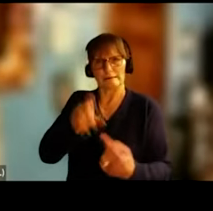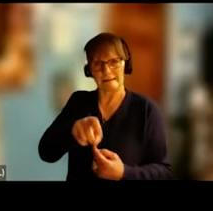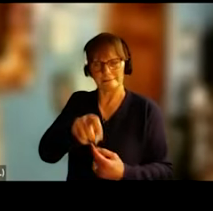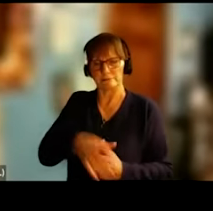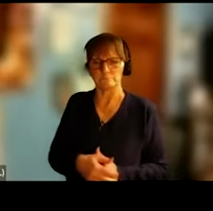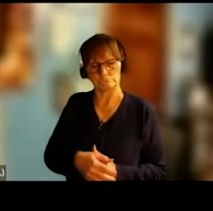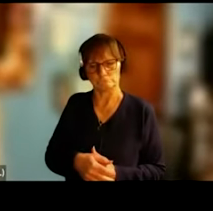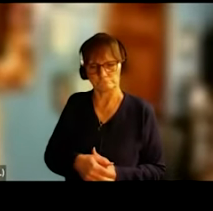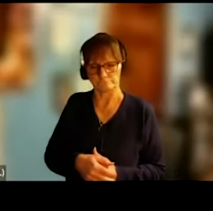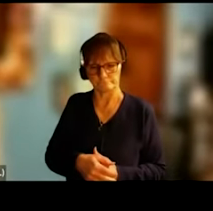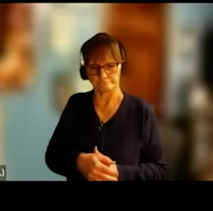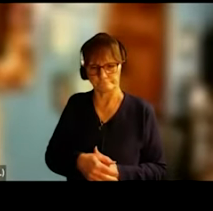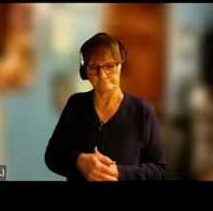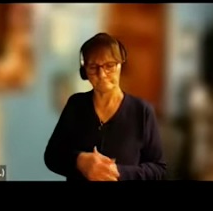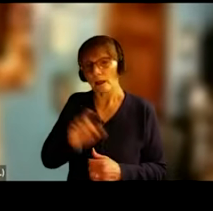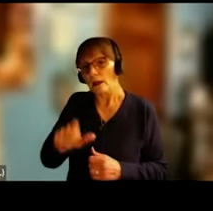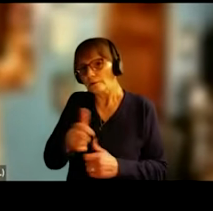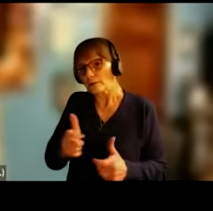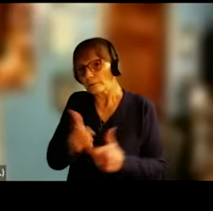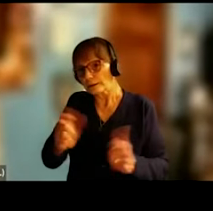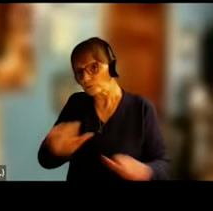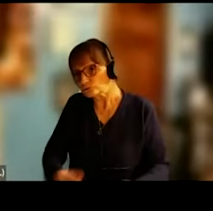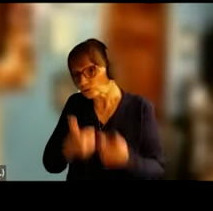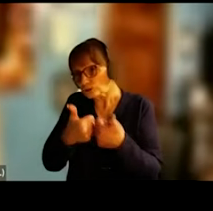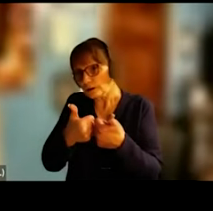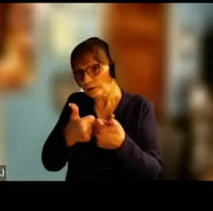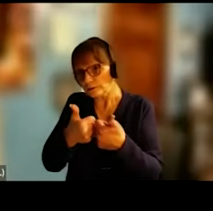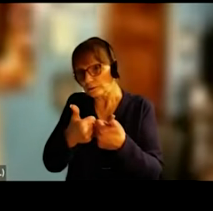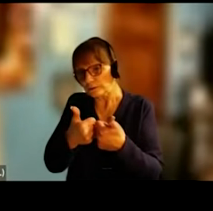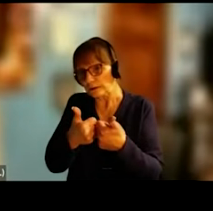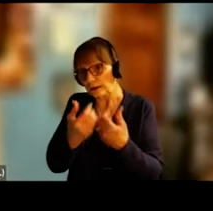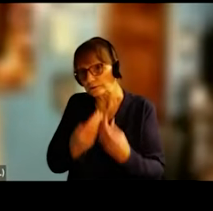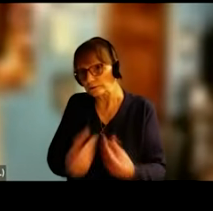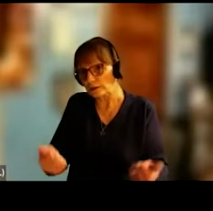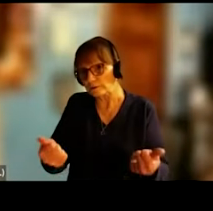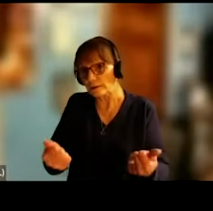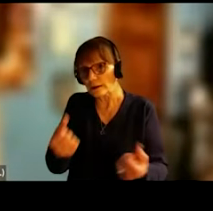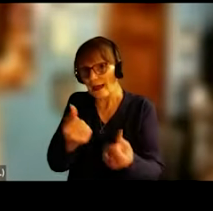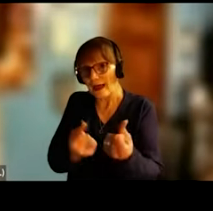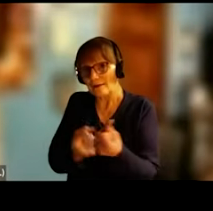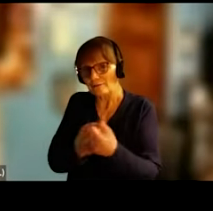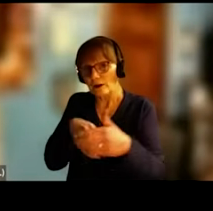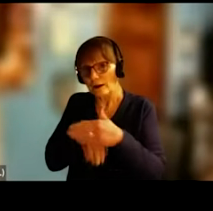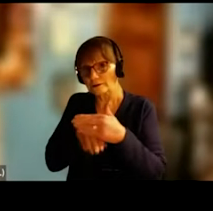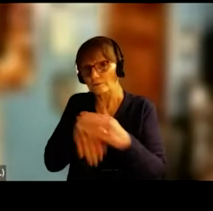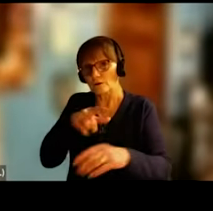And then another big challenge in the solution would be advocacy for access to long-term care facilities.